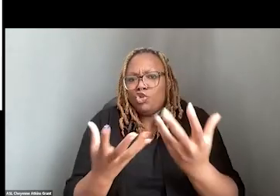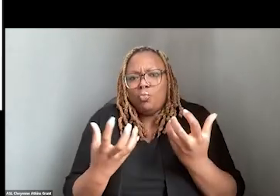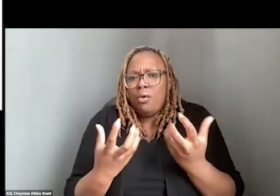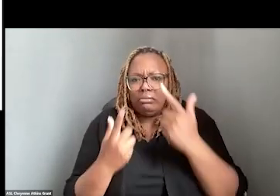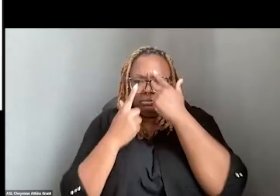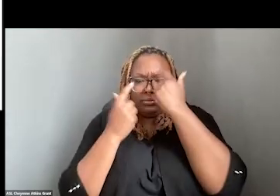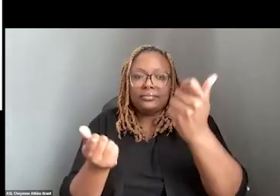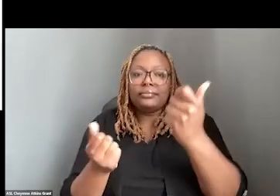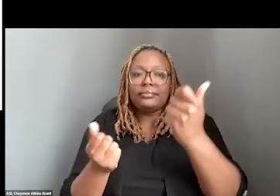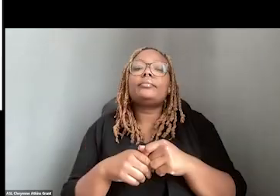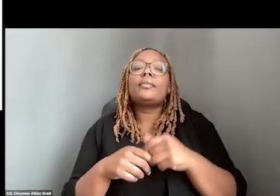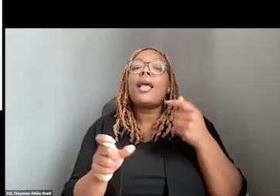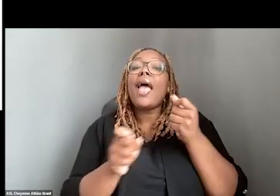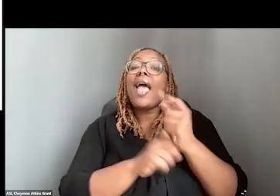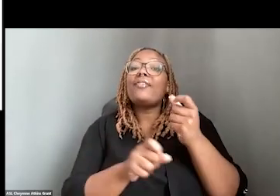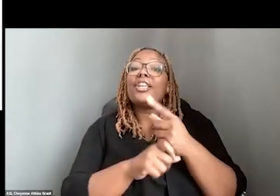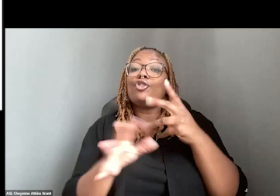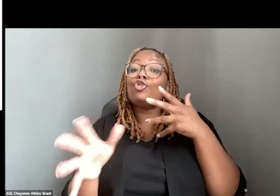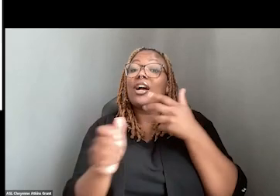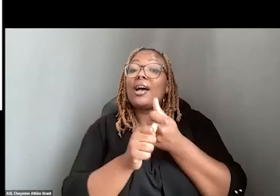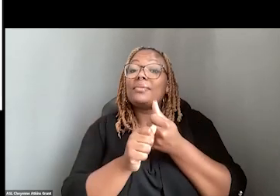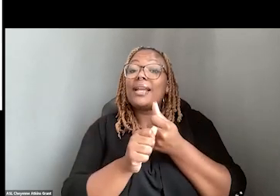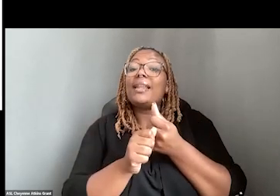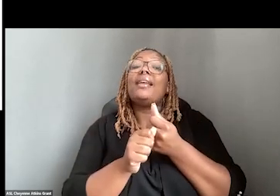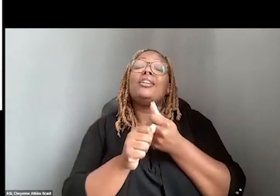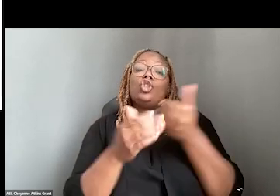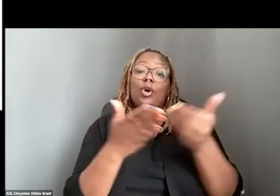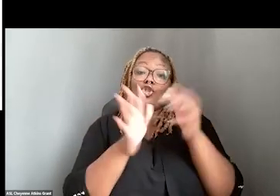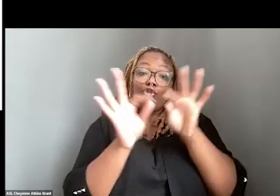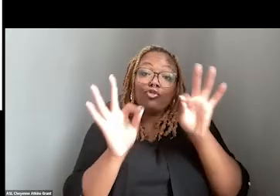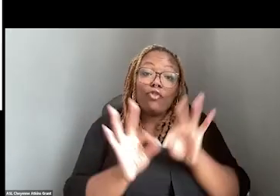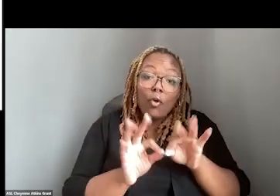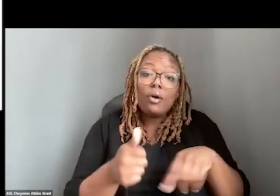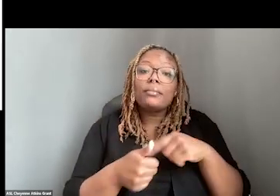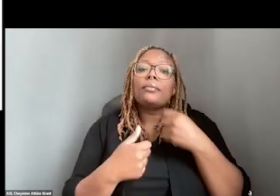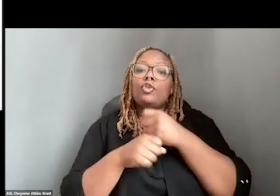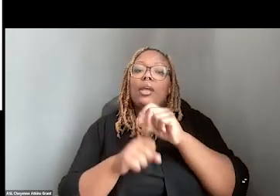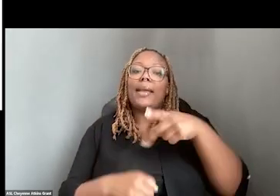Each year, you can update it into a new form. You can create PDFs at any time.